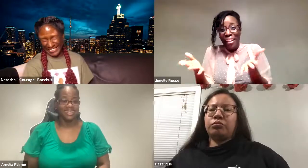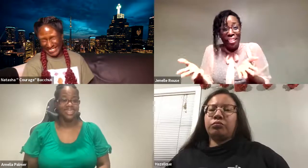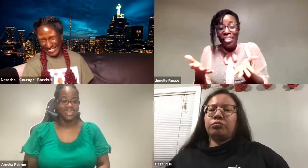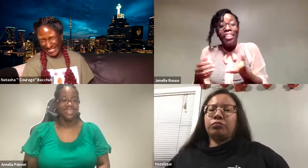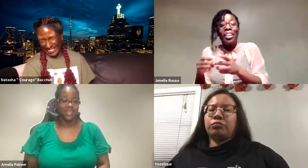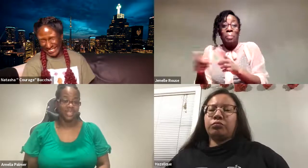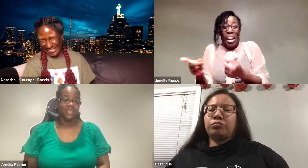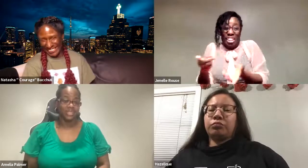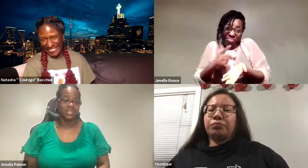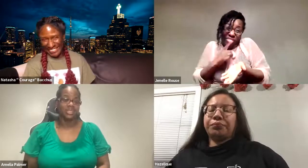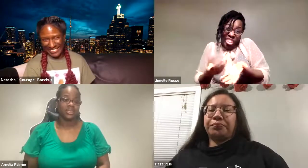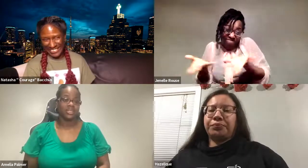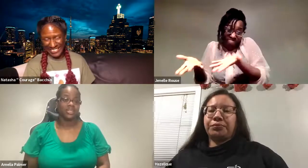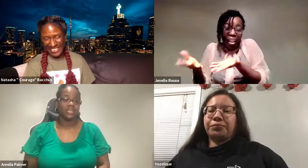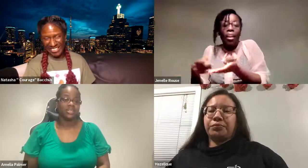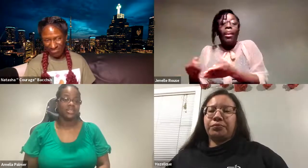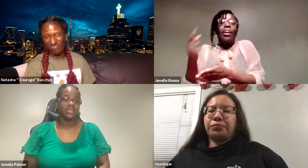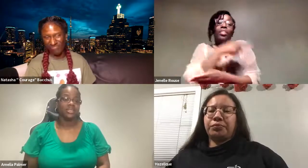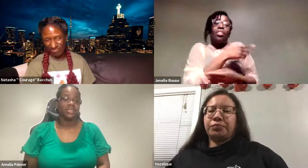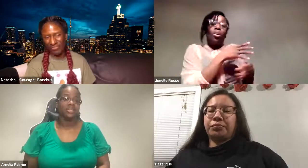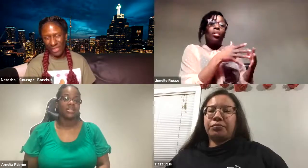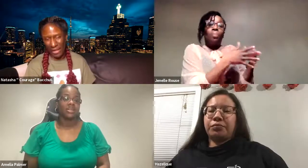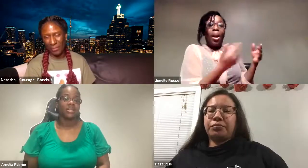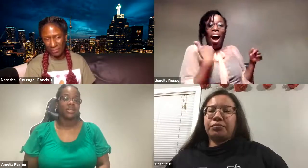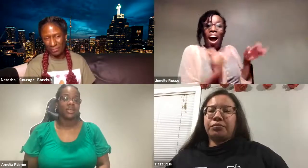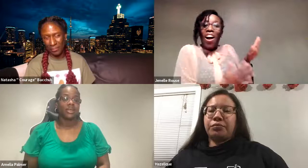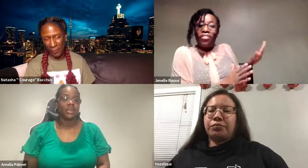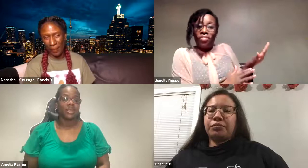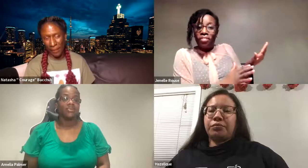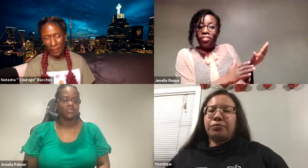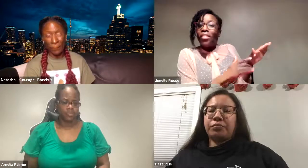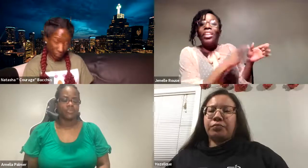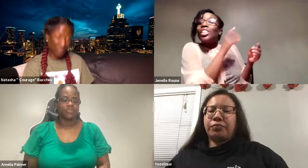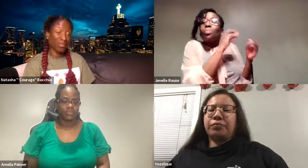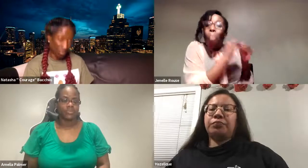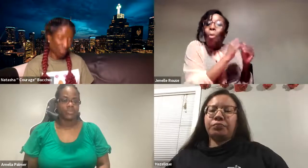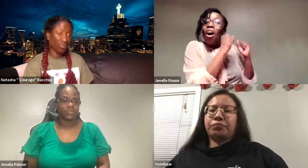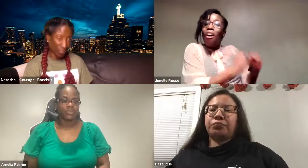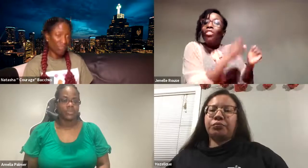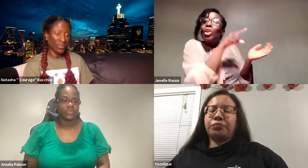black deaf seniors languages being recognized when they're seniors whereas in america there's